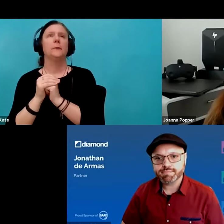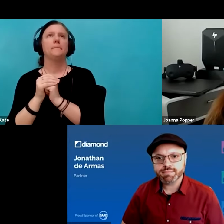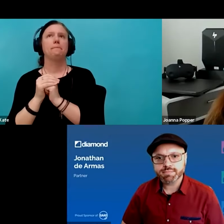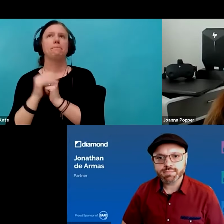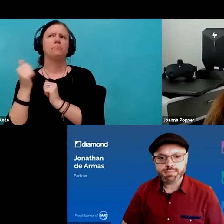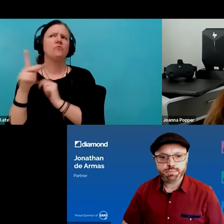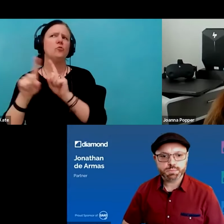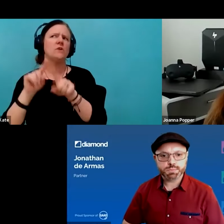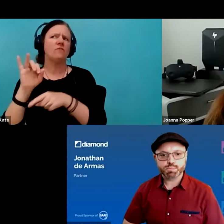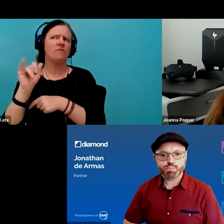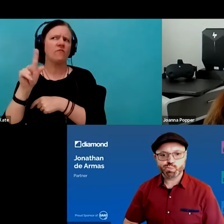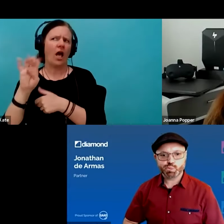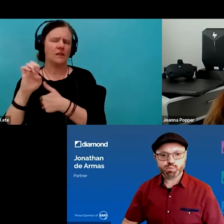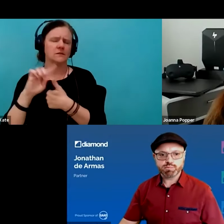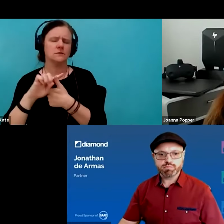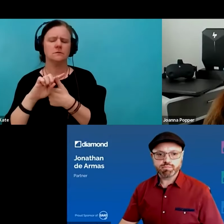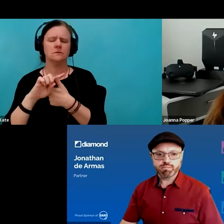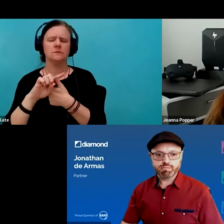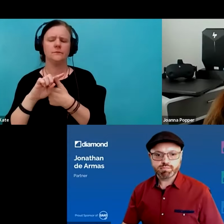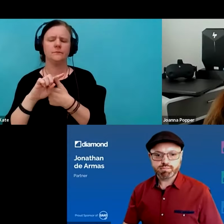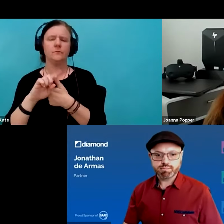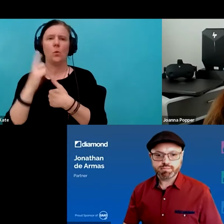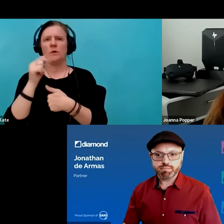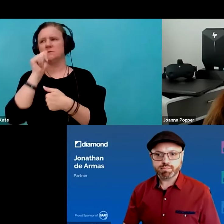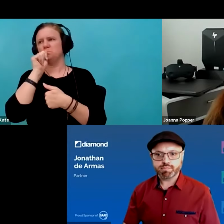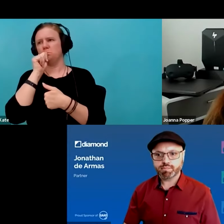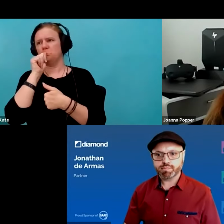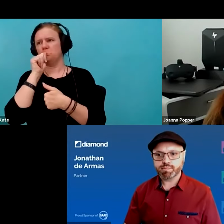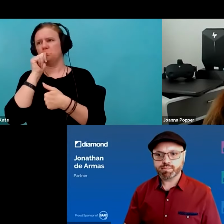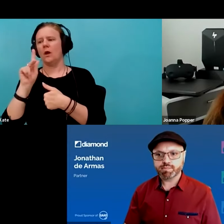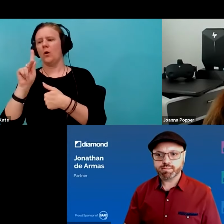formats. One is an proprietary codec. That's an MP4 container.